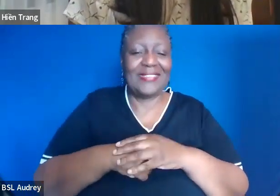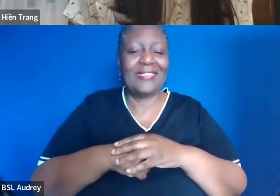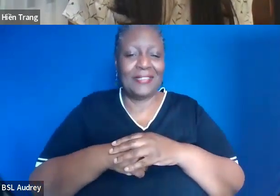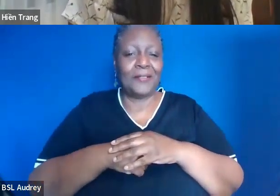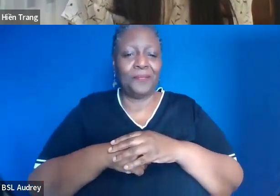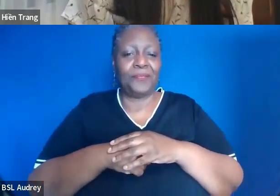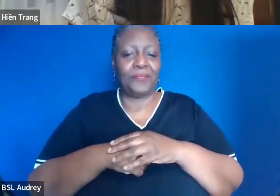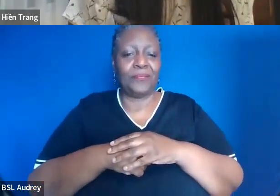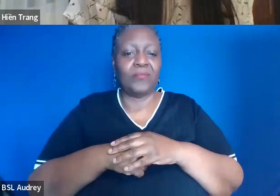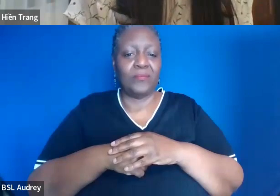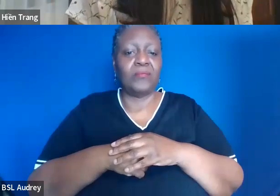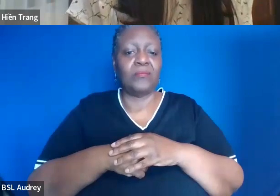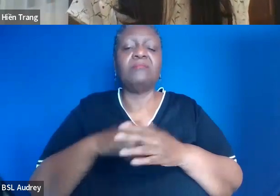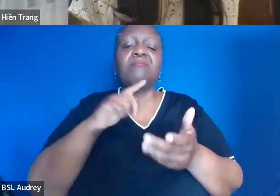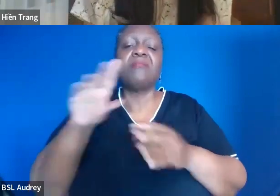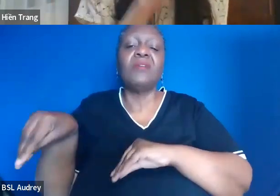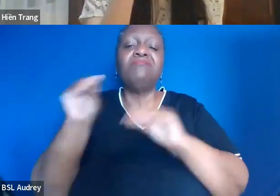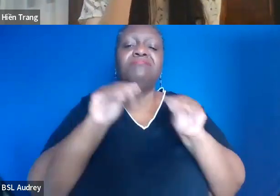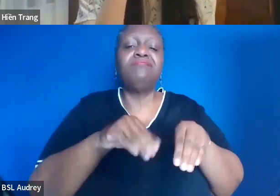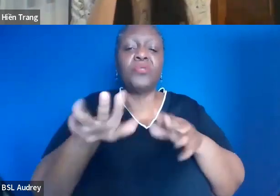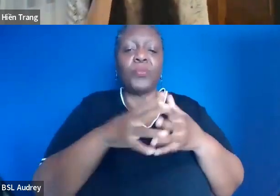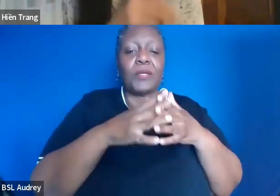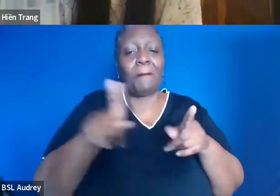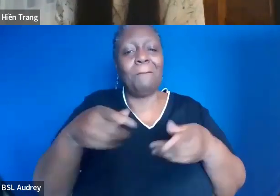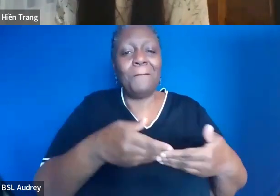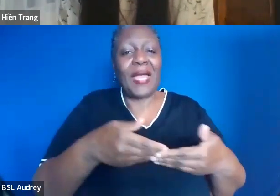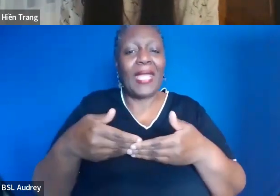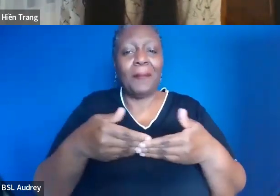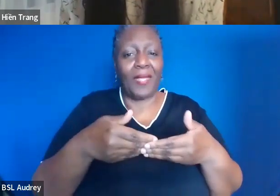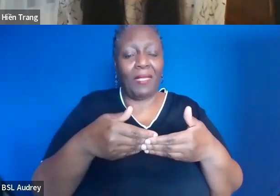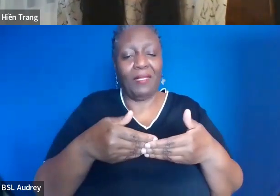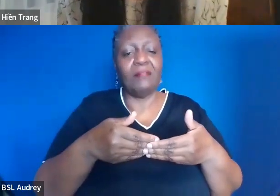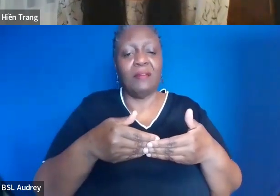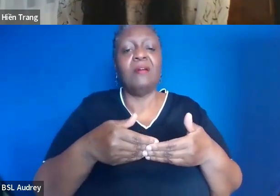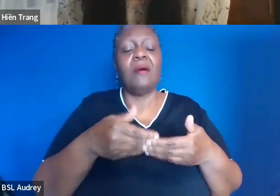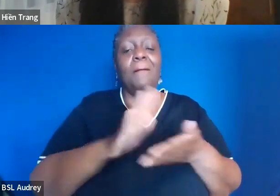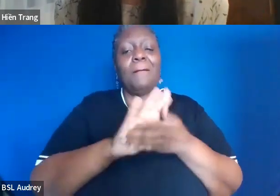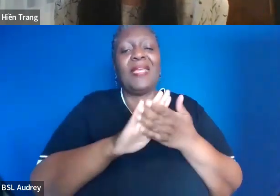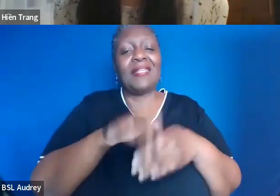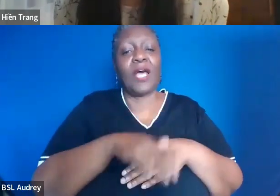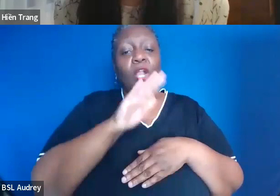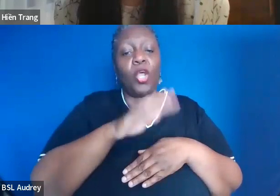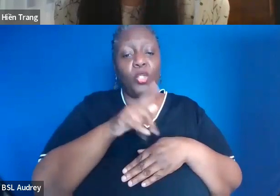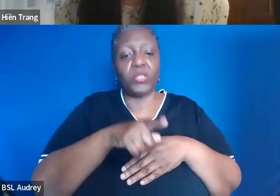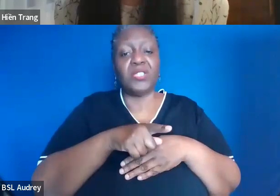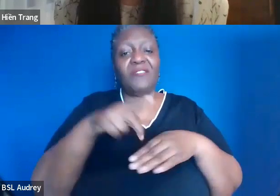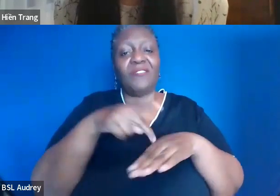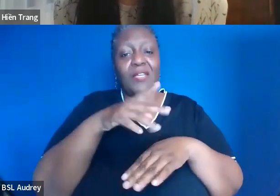um so I I moved to the US when I was a baby um and so I learned Vietnamese my first impressions